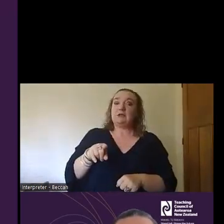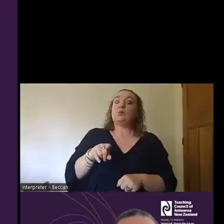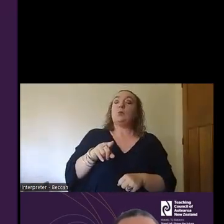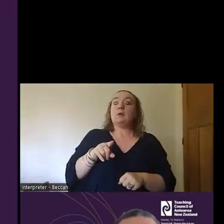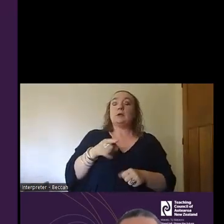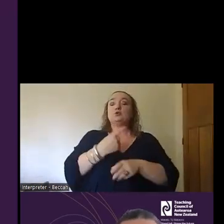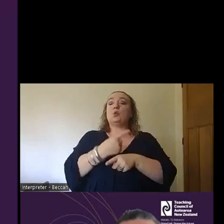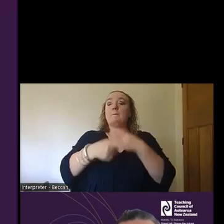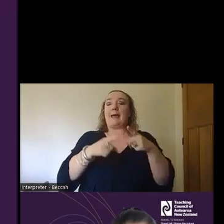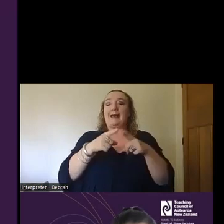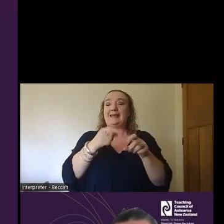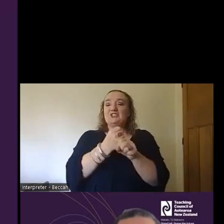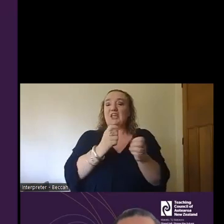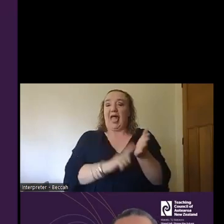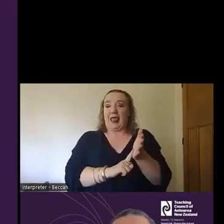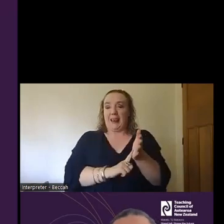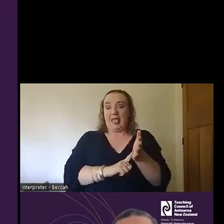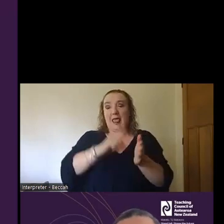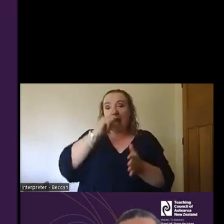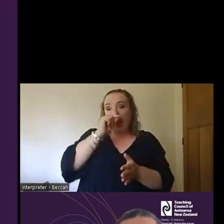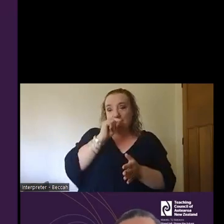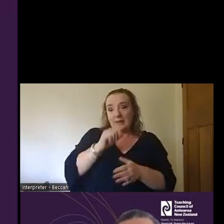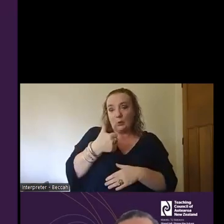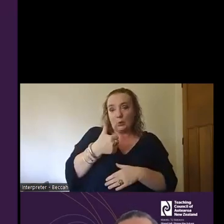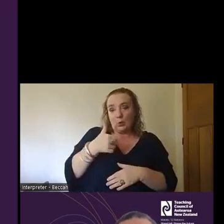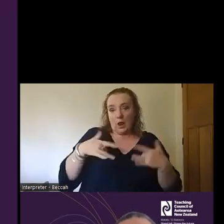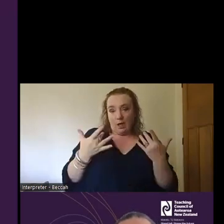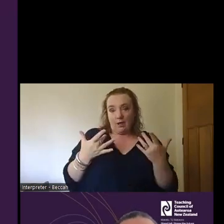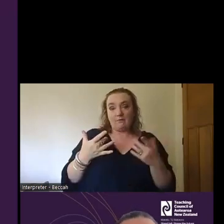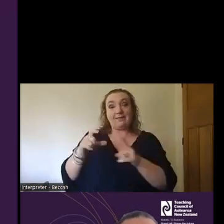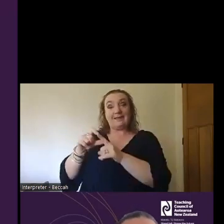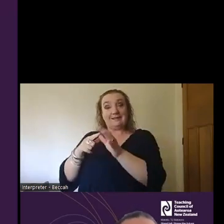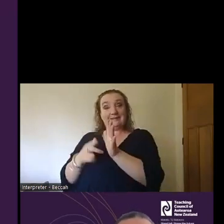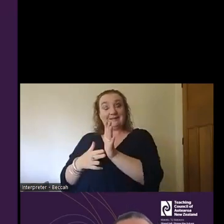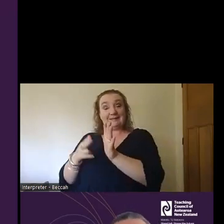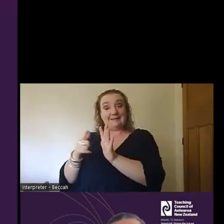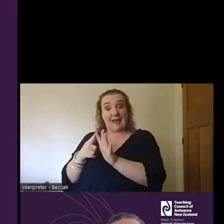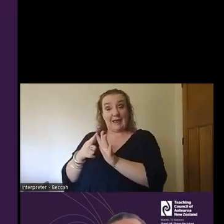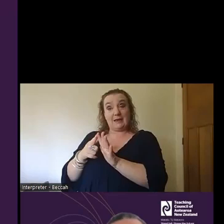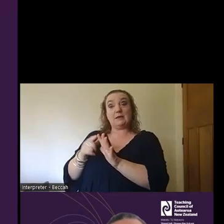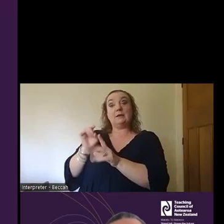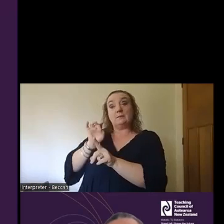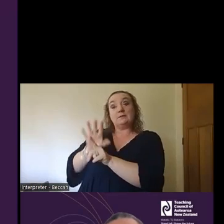and chatting with Dane about his lived experiences of the New Zealand education system.